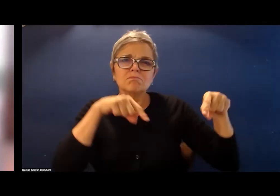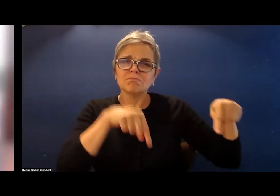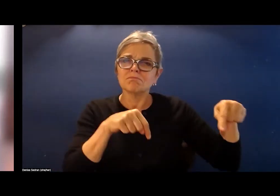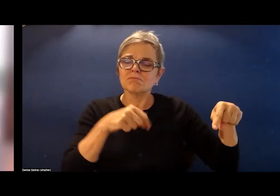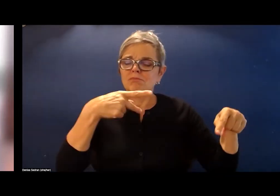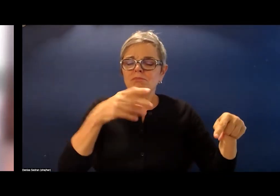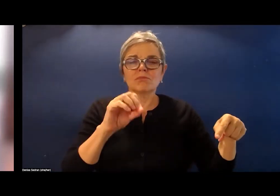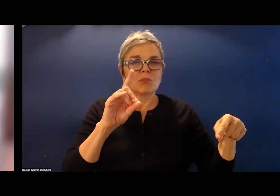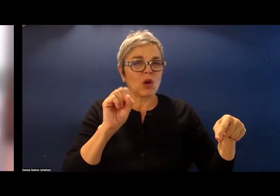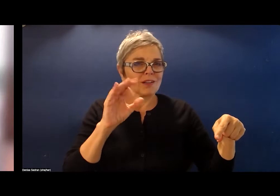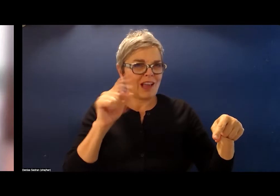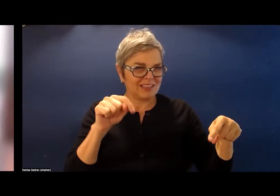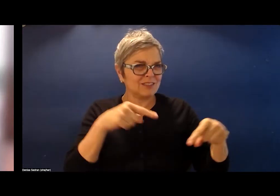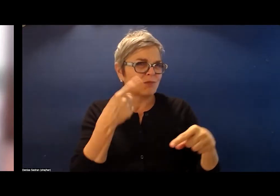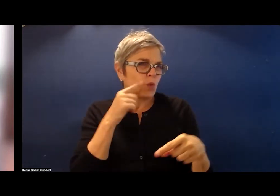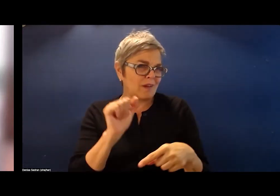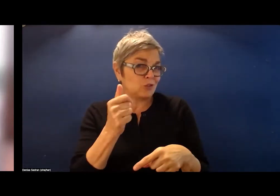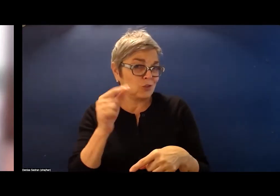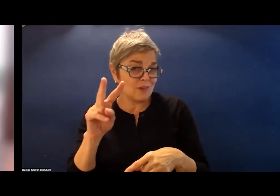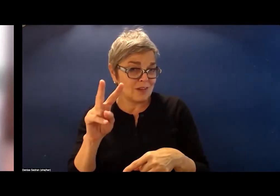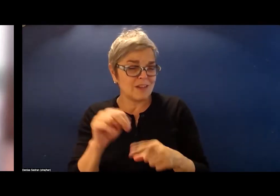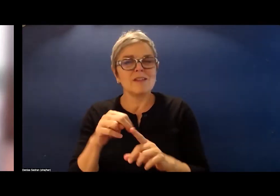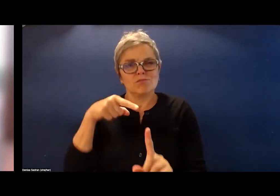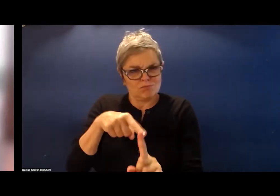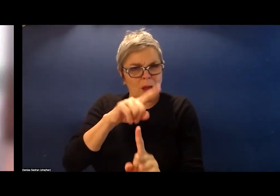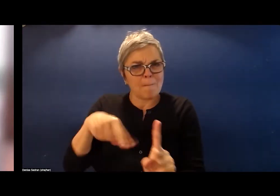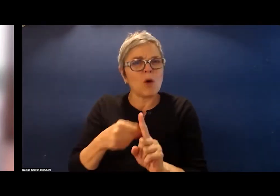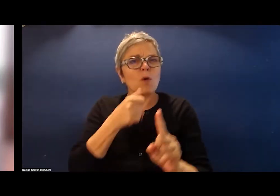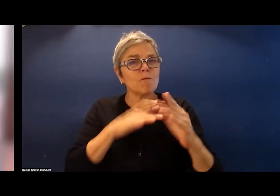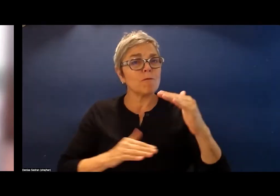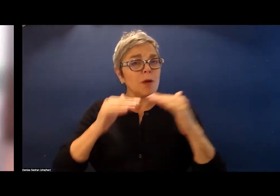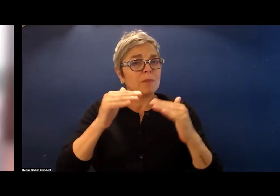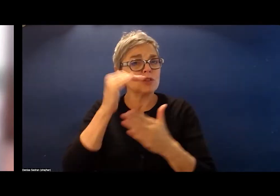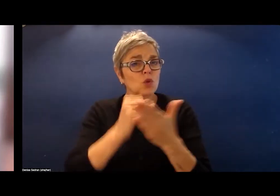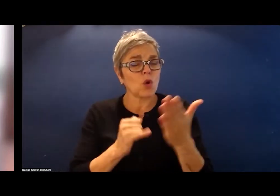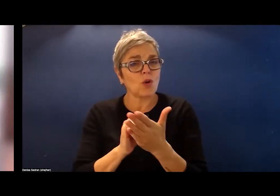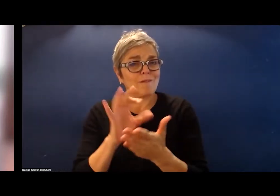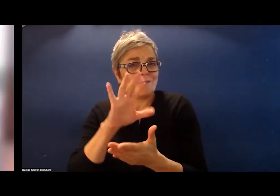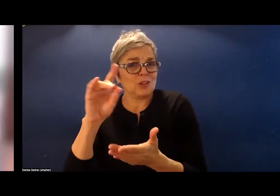I said it was a podcast about the Feminist Art Field School. I had always thought that we had so didacticly